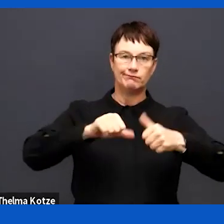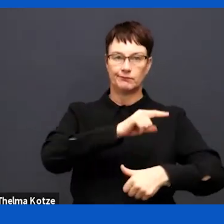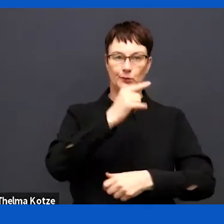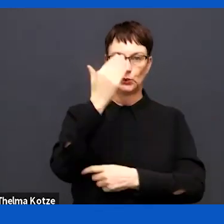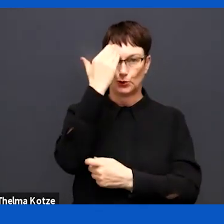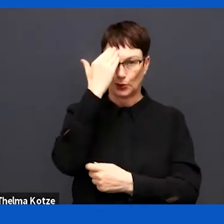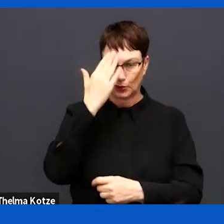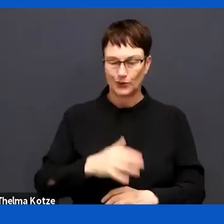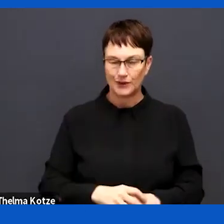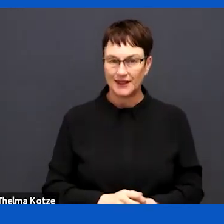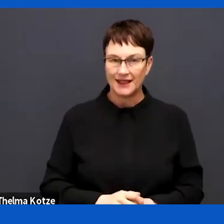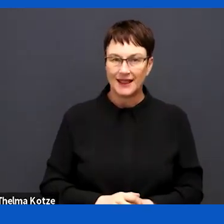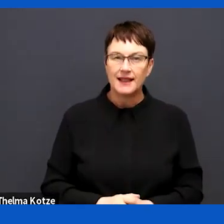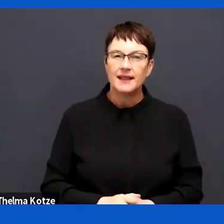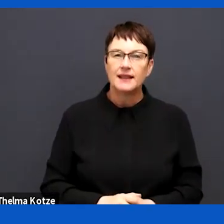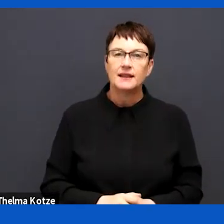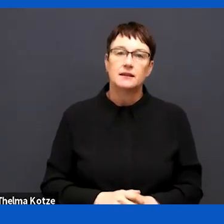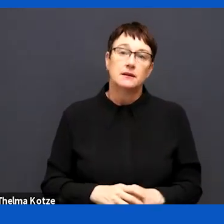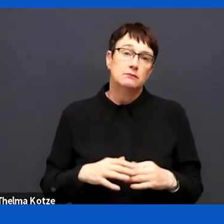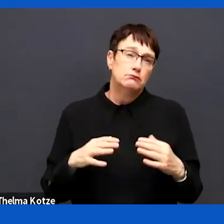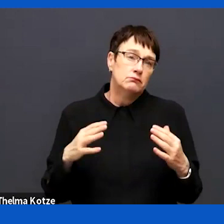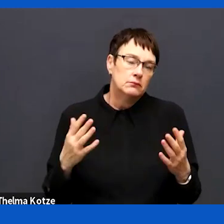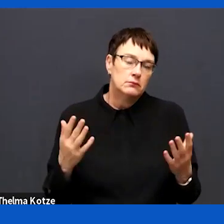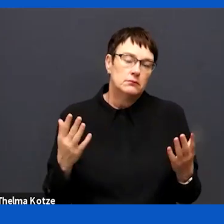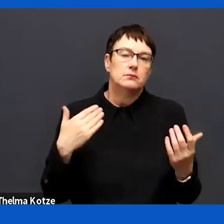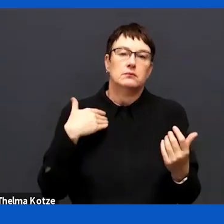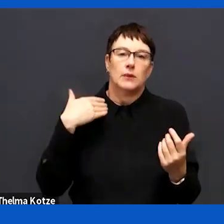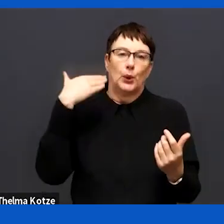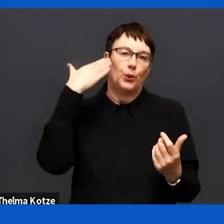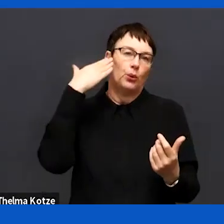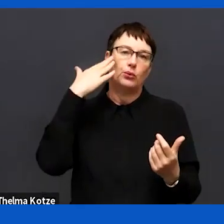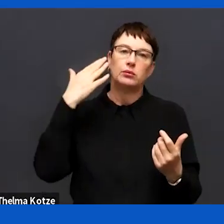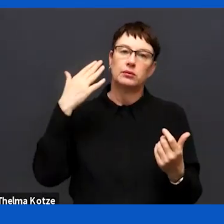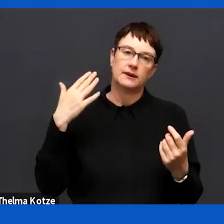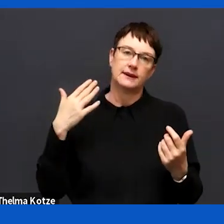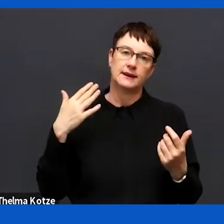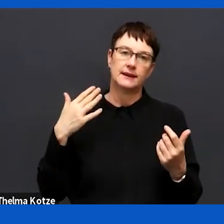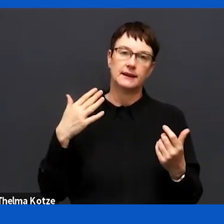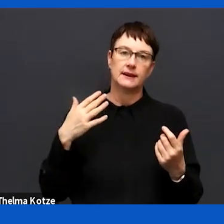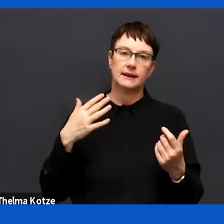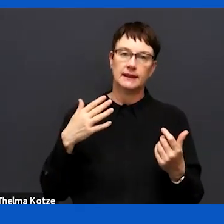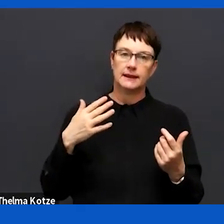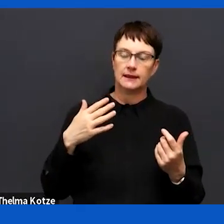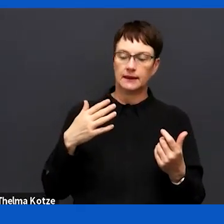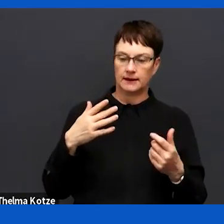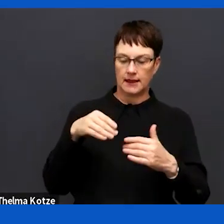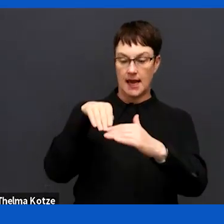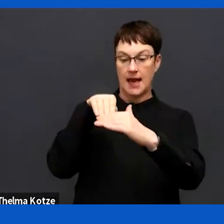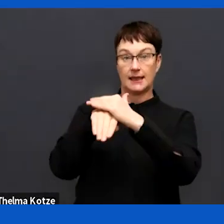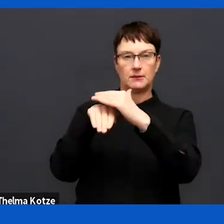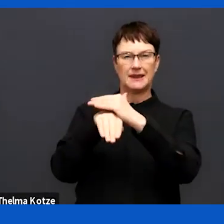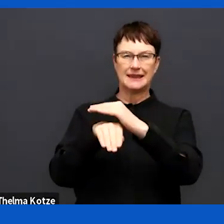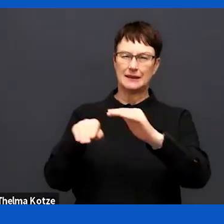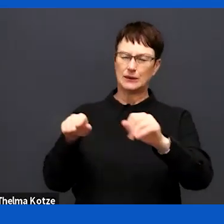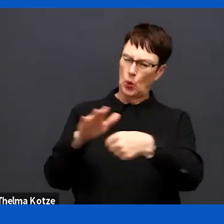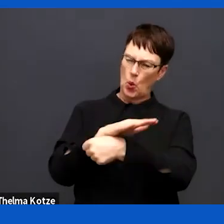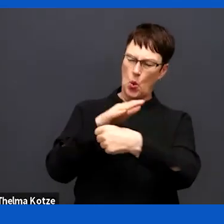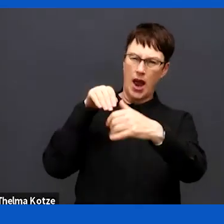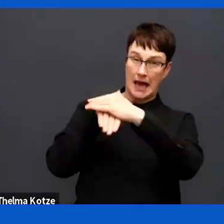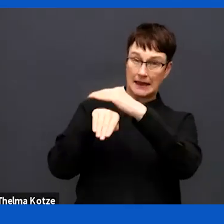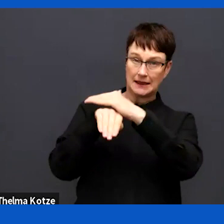content, of our site, especially web application. As so, we need also to guarantee to note,